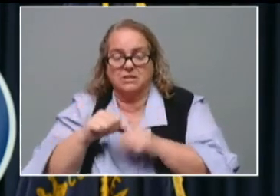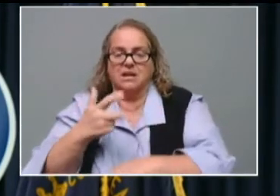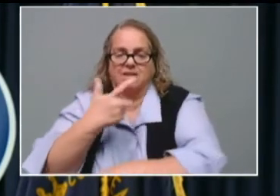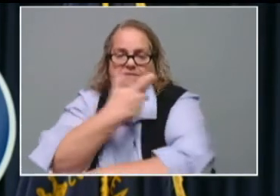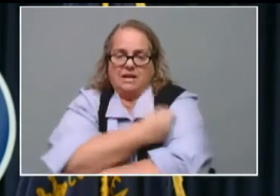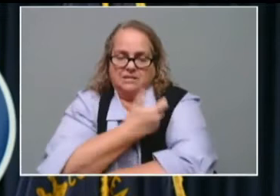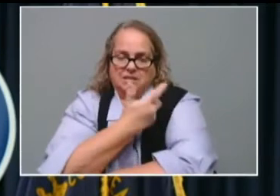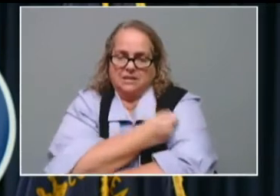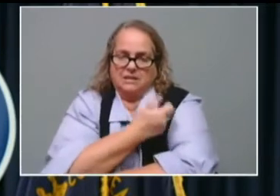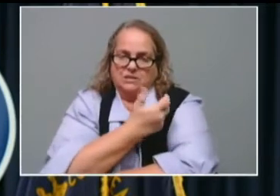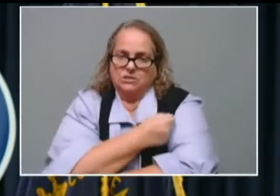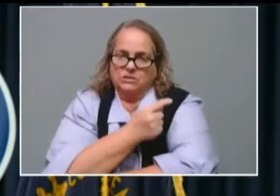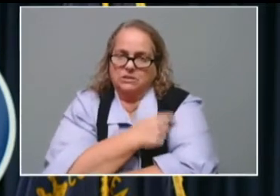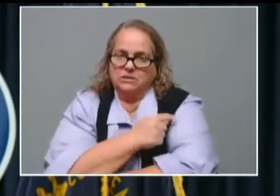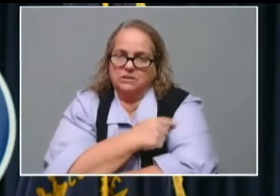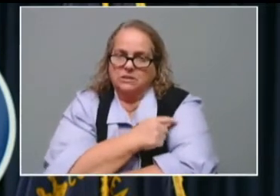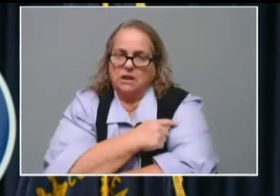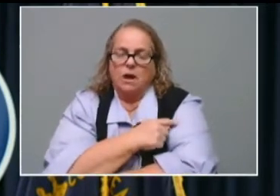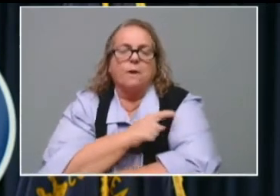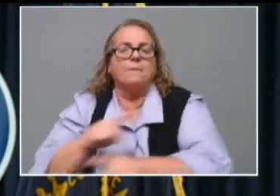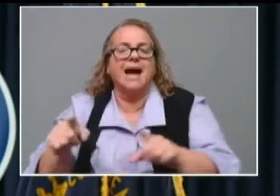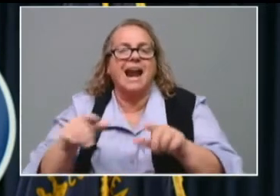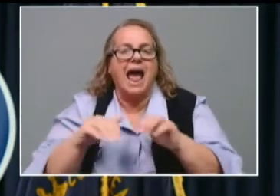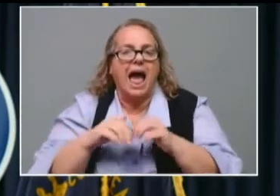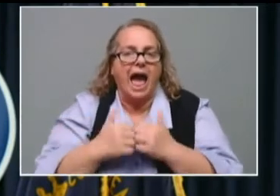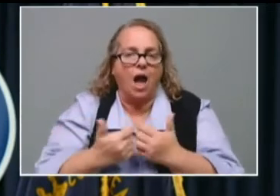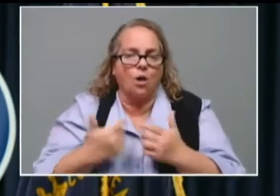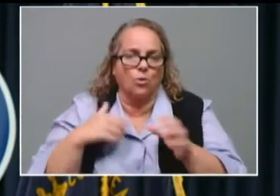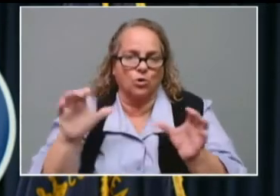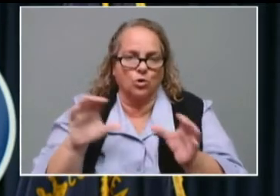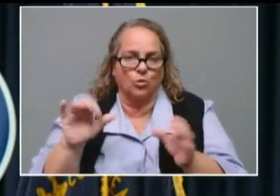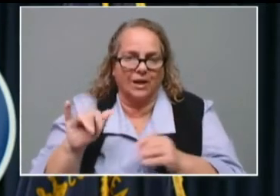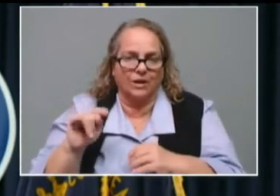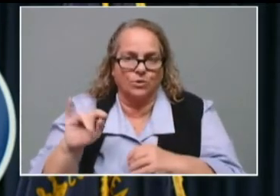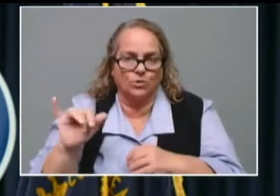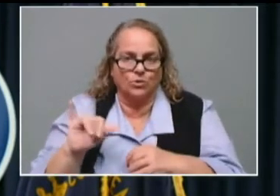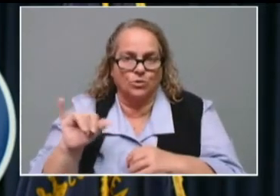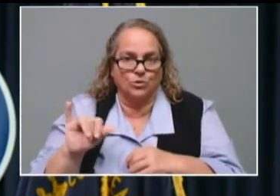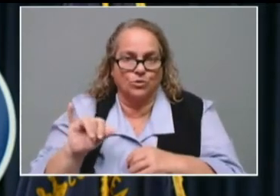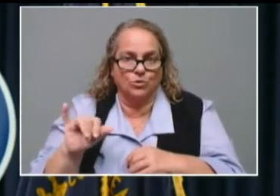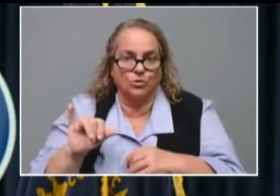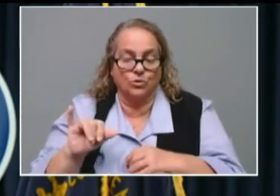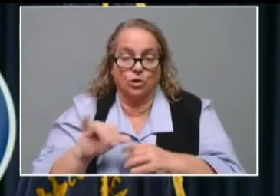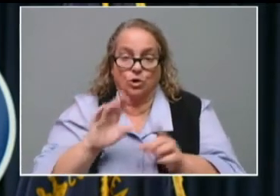the way we're going about it. Um You know the the U. K. Uh worked hard on